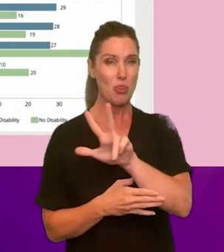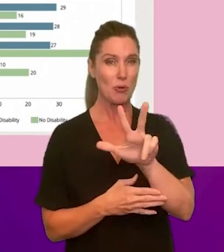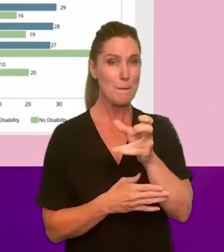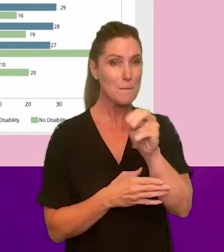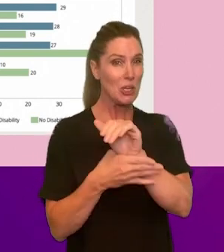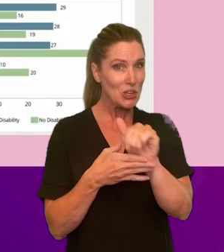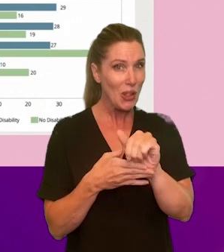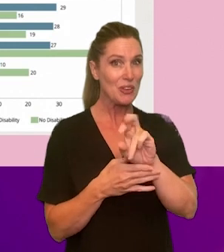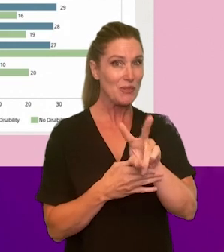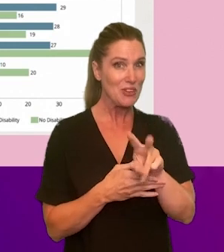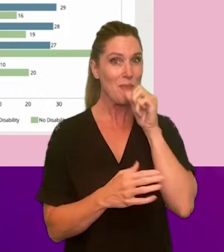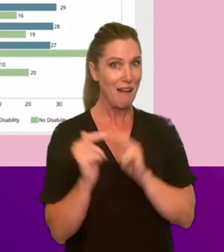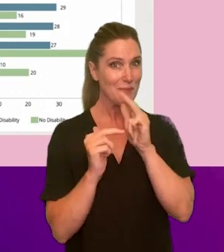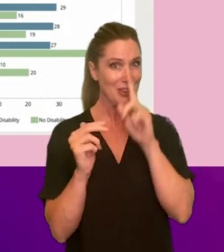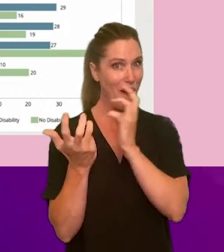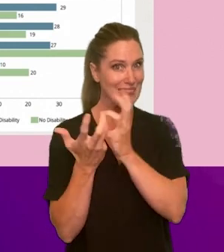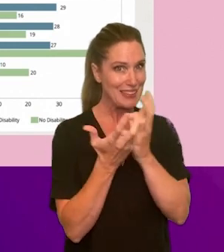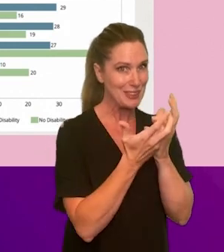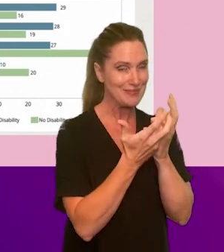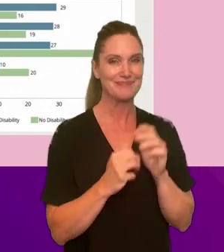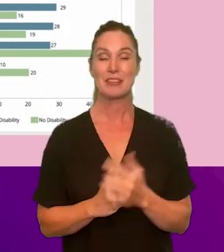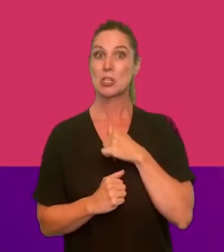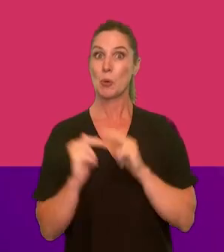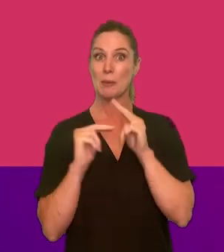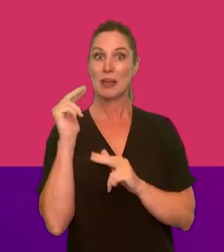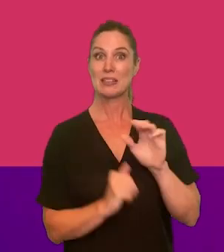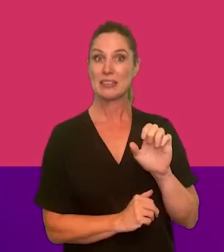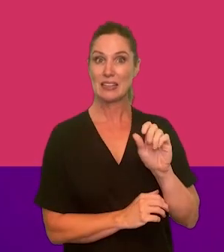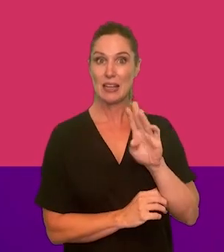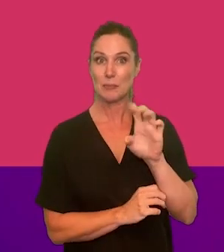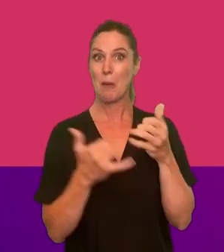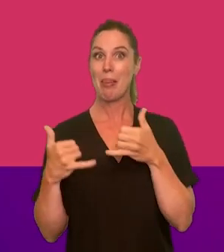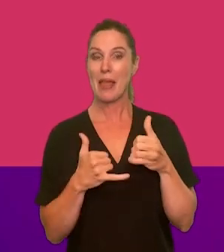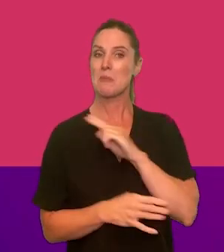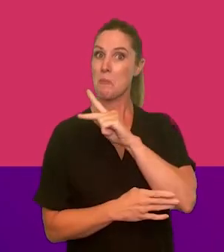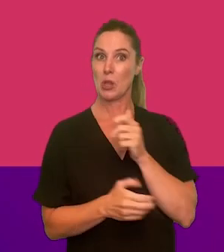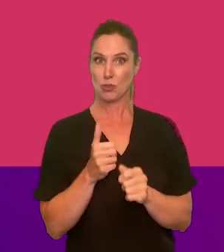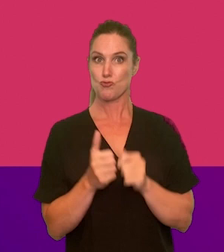by not building for accessibility. So we built Enabled Play, a personalised set of controls for users